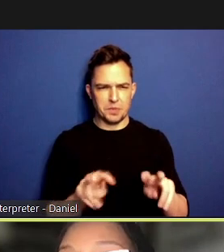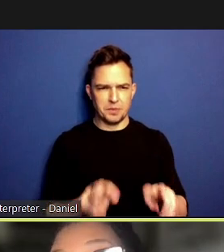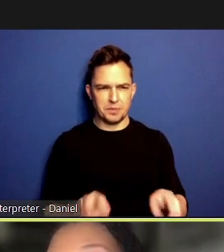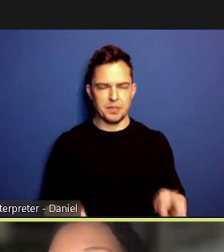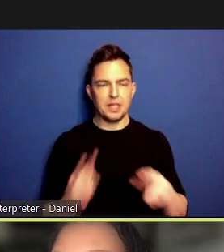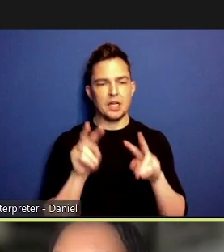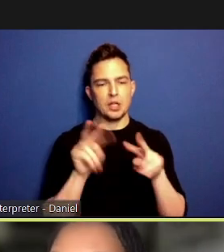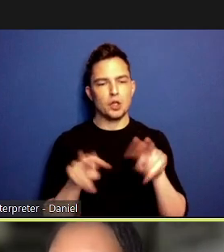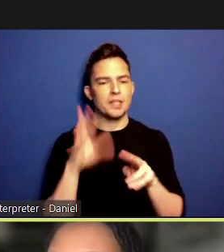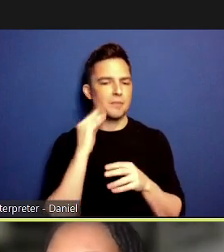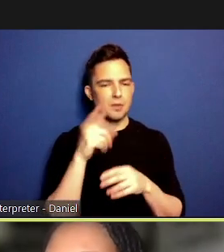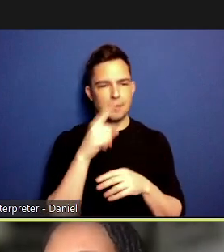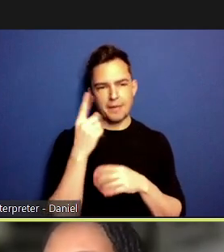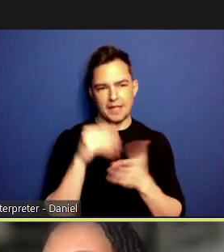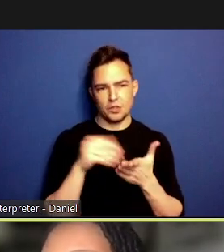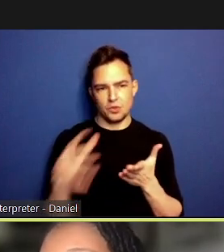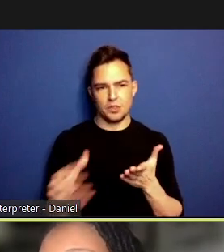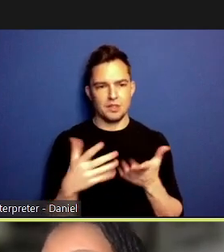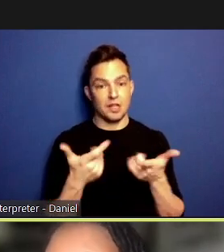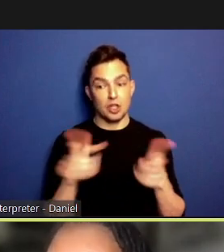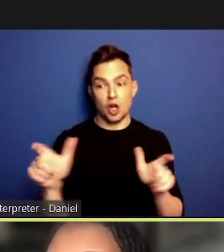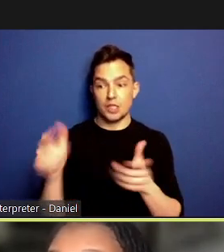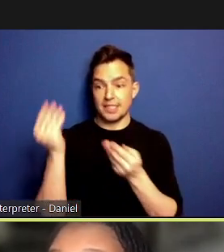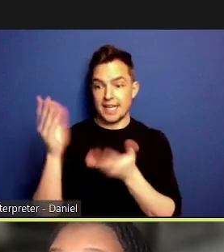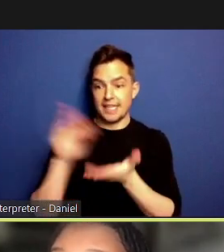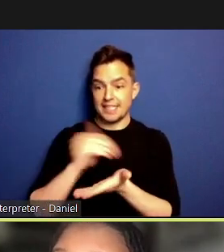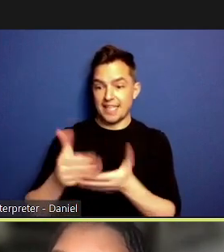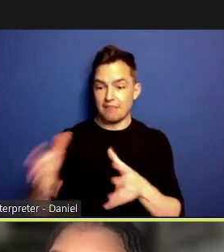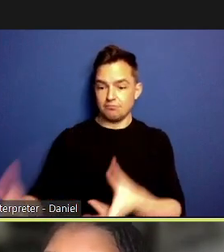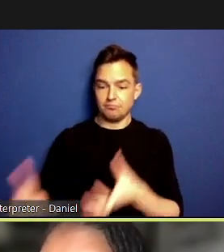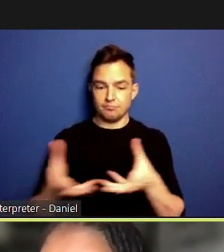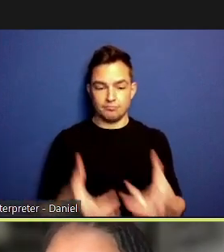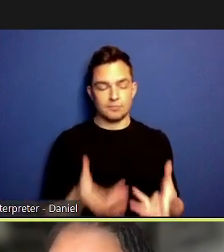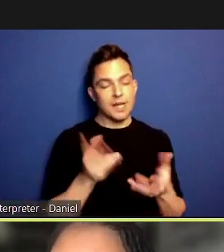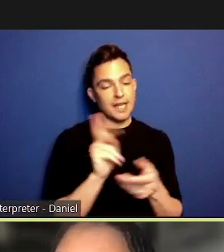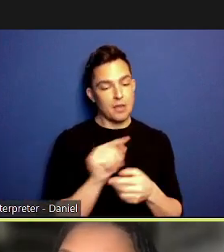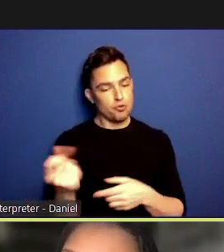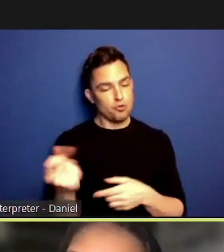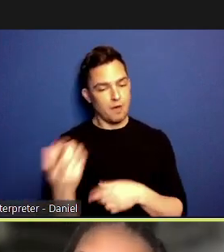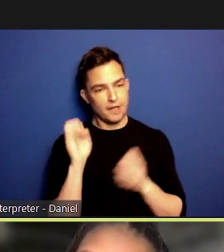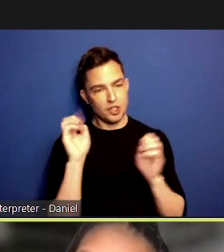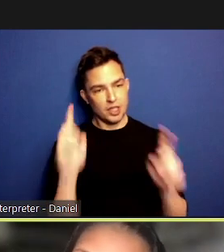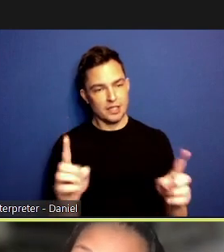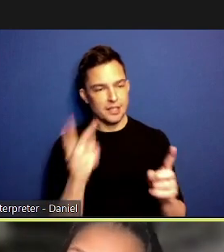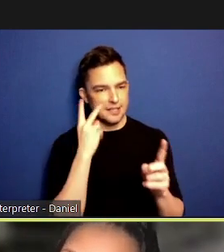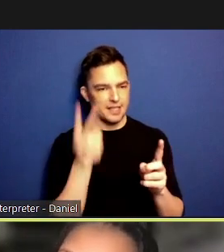the use of large data sets in K-12 education able to exceed historical and contemporary